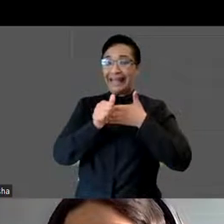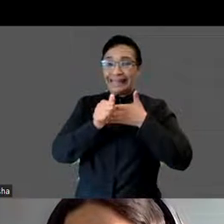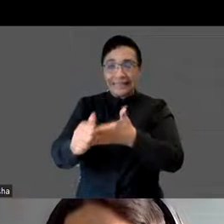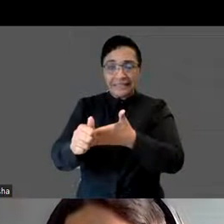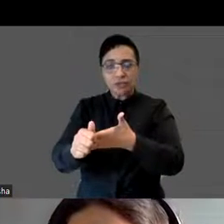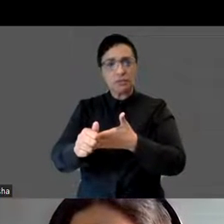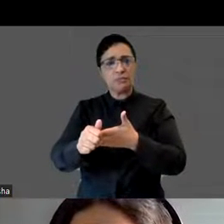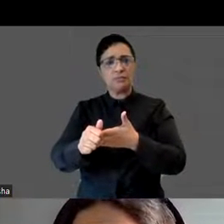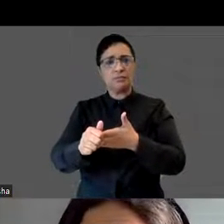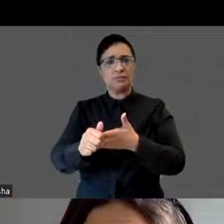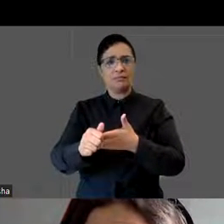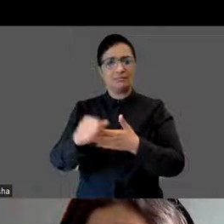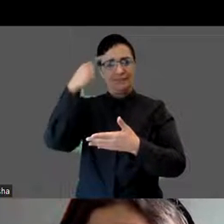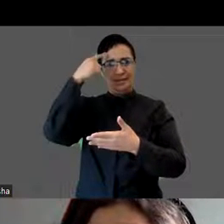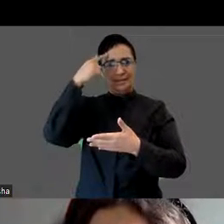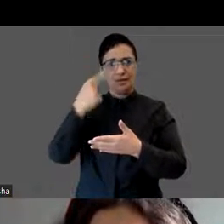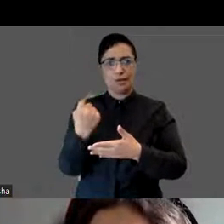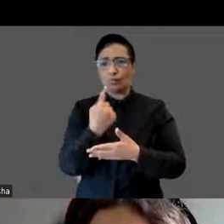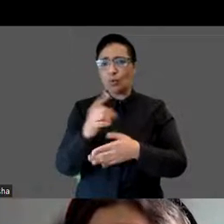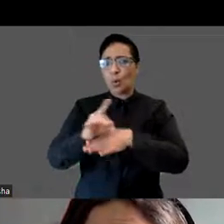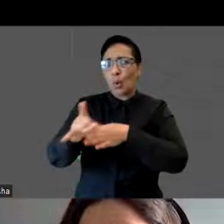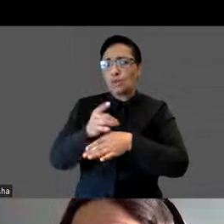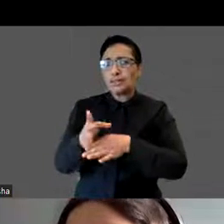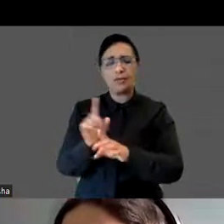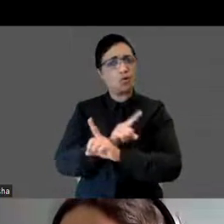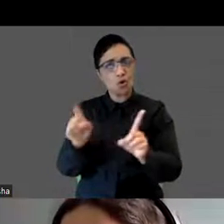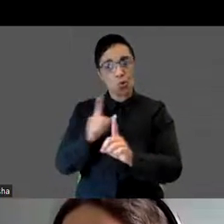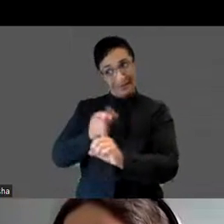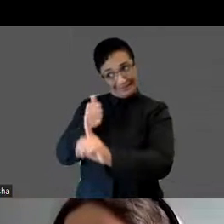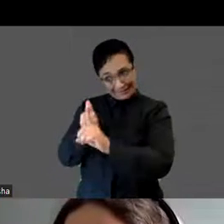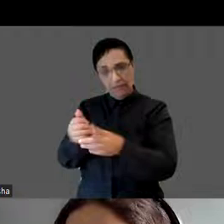They found it difficult in terms of functional disabilities versus disability groups.